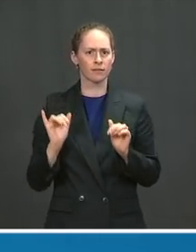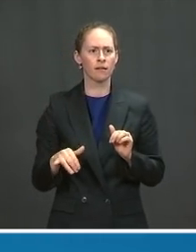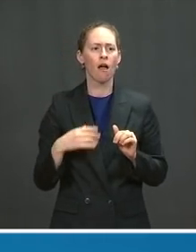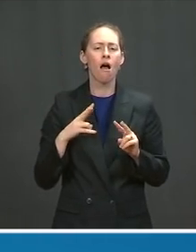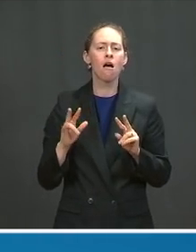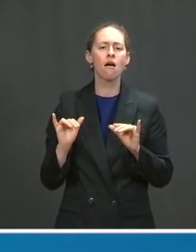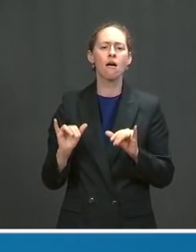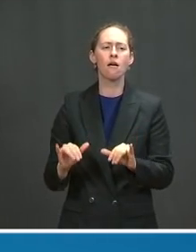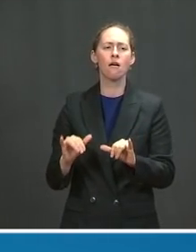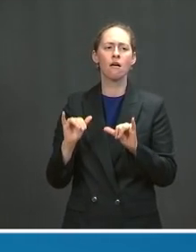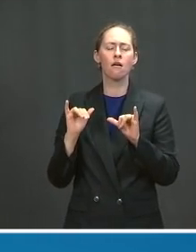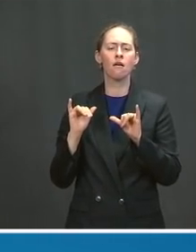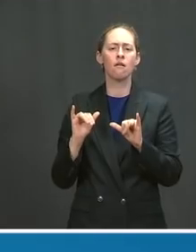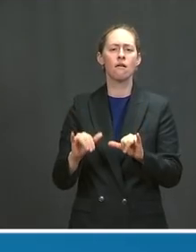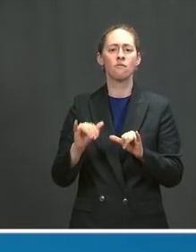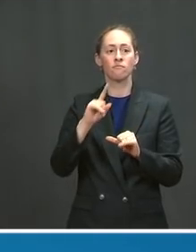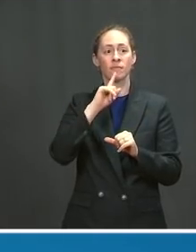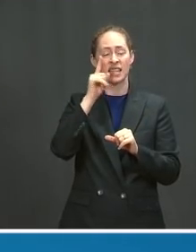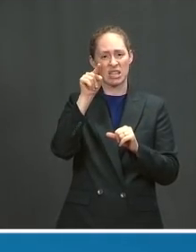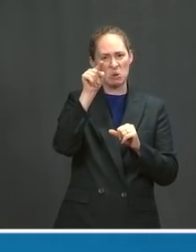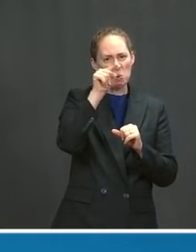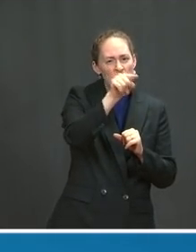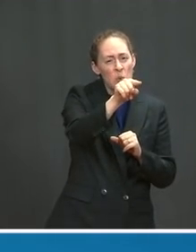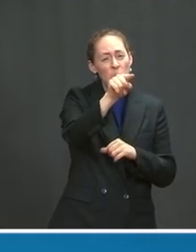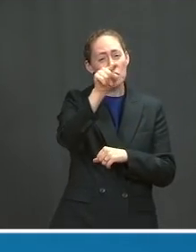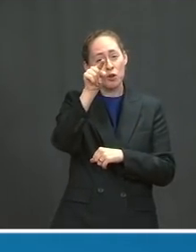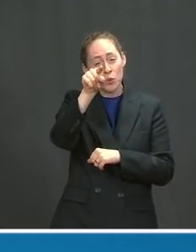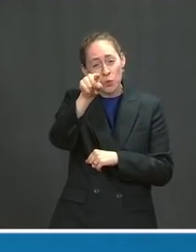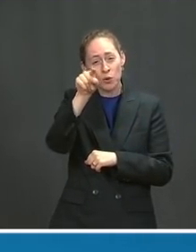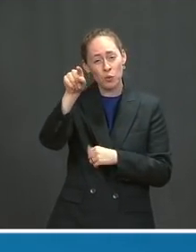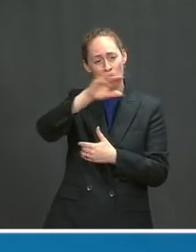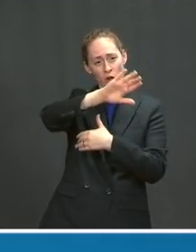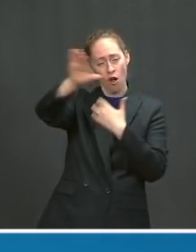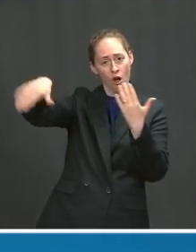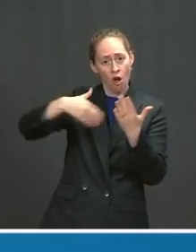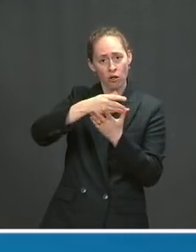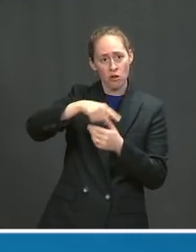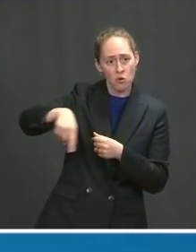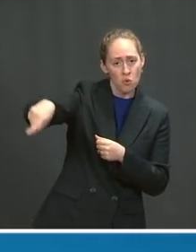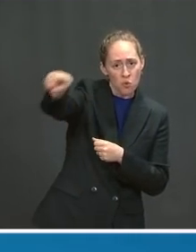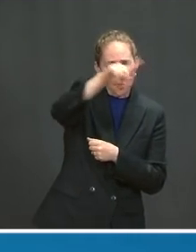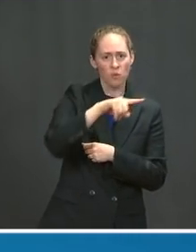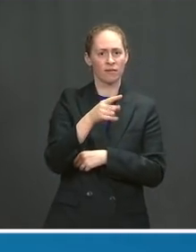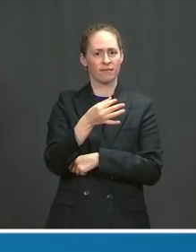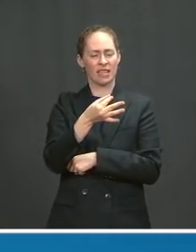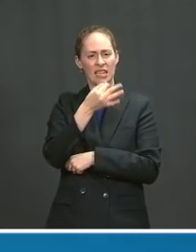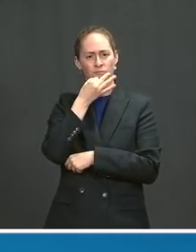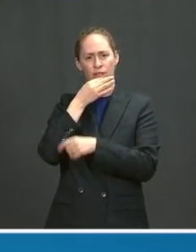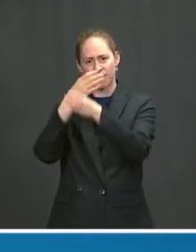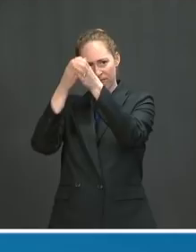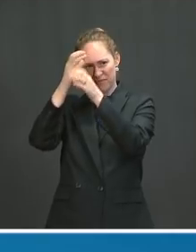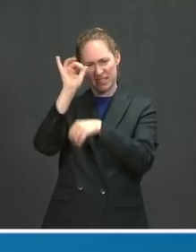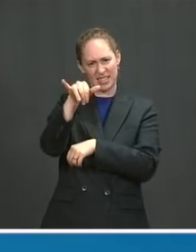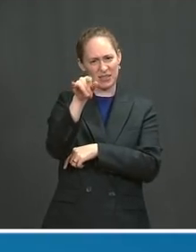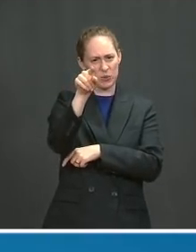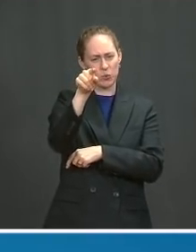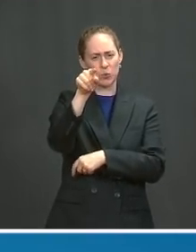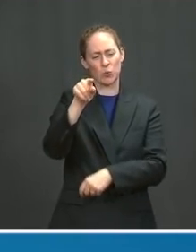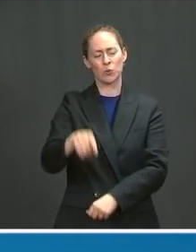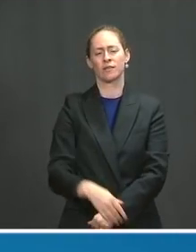you, you, you are those experts on the issue of cybersecurity.